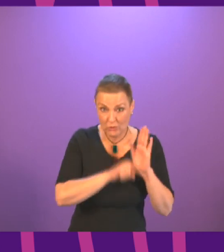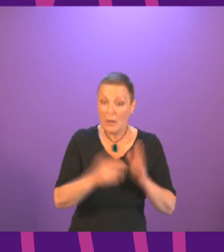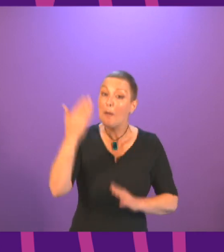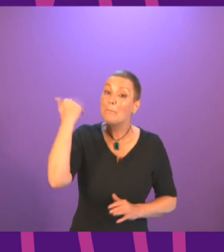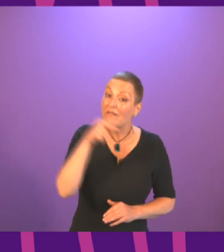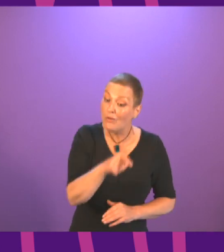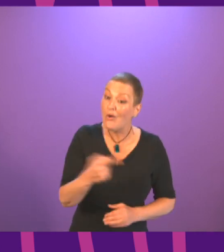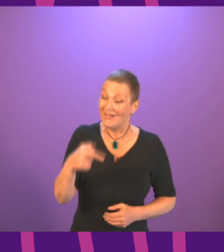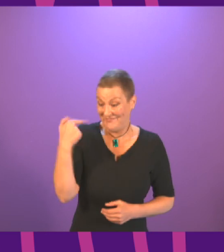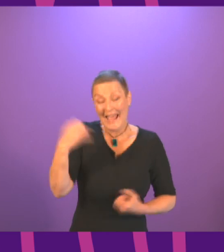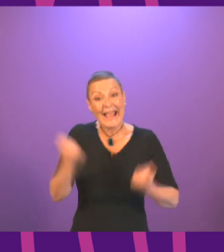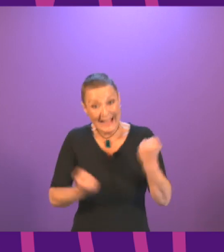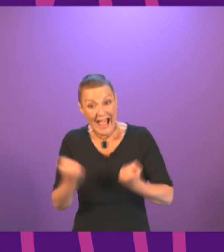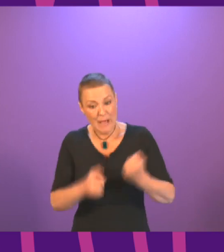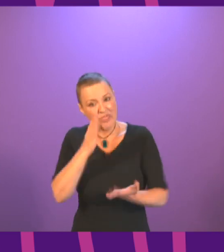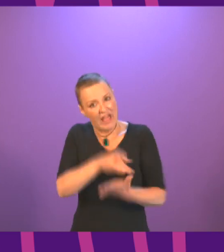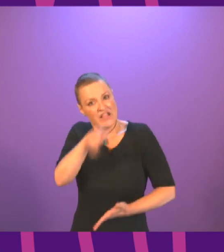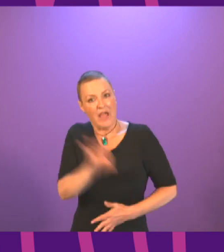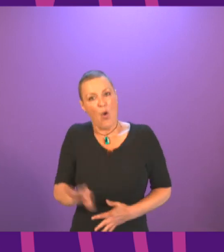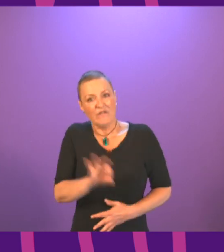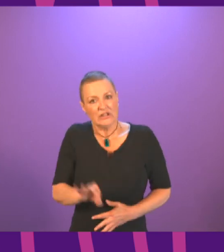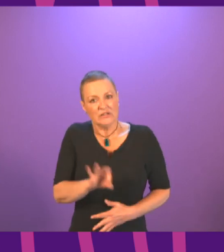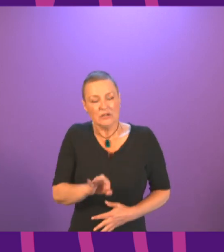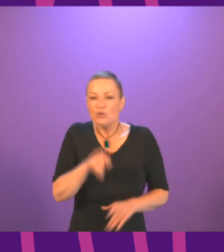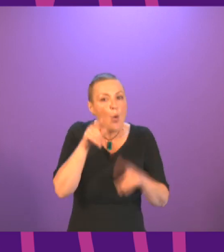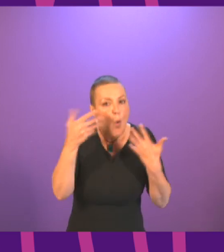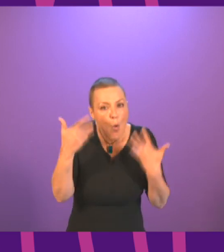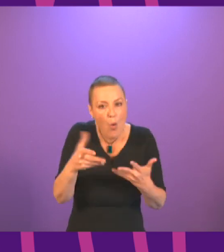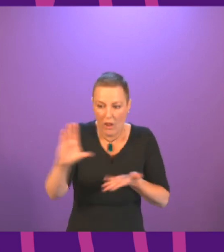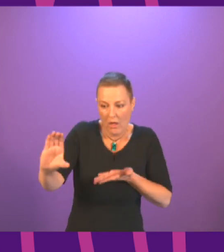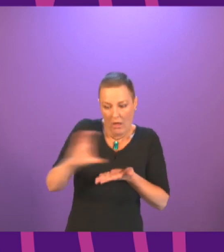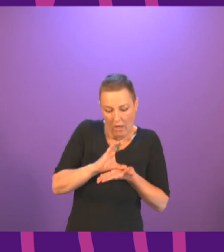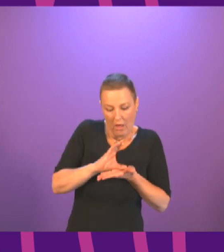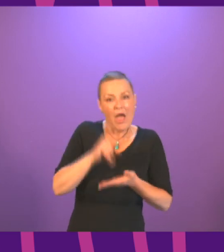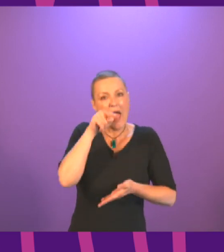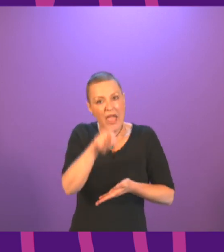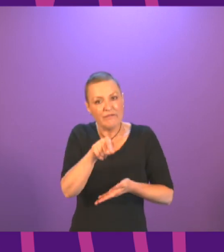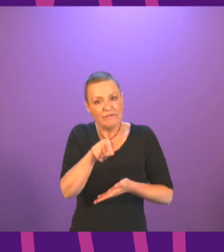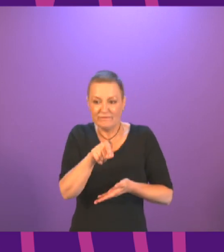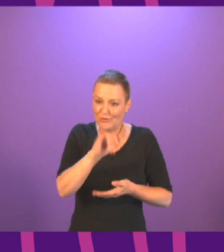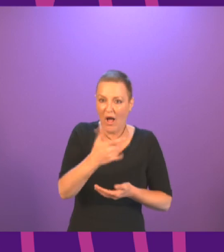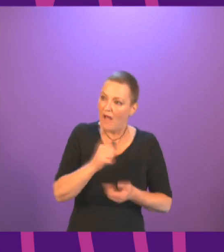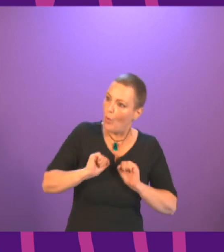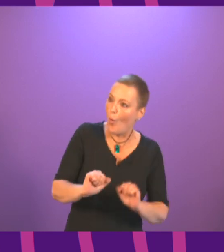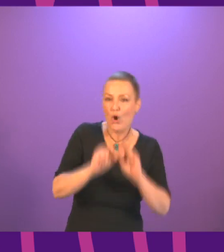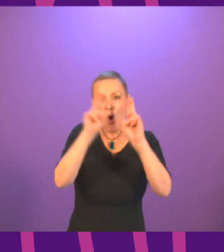their office so they are not eligible for the coronavirus restrictions fund, which pays out only to businesses that are registered for non-domestic rates. However, they are